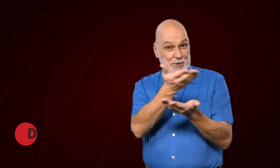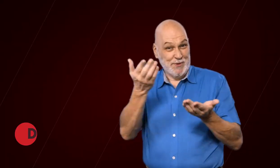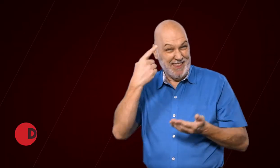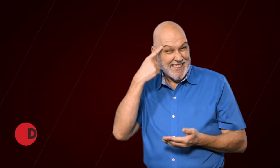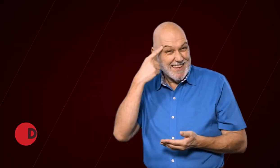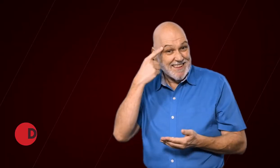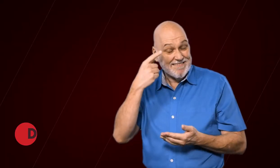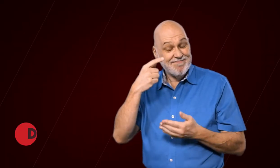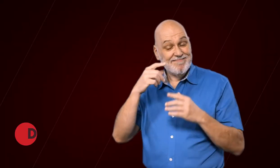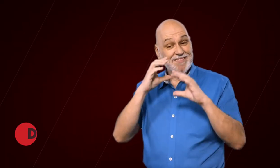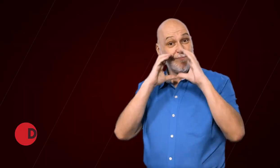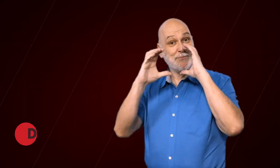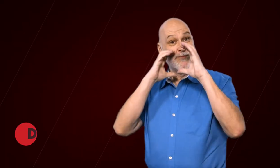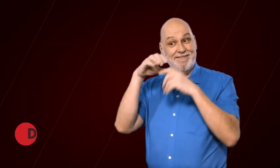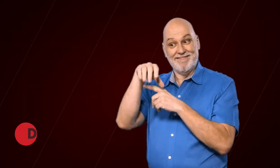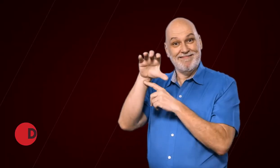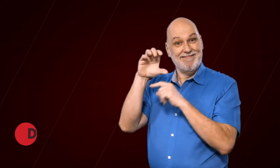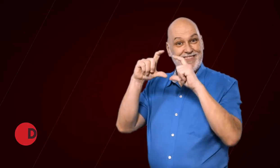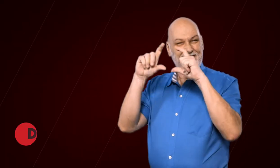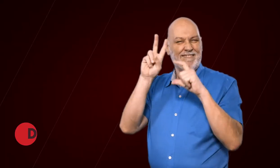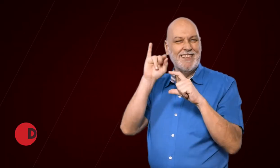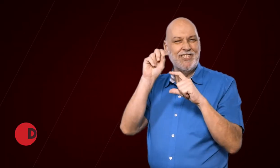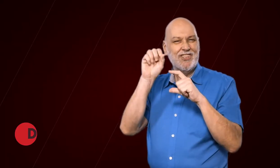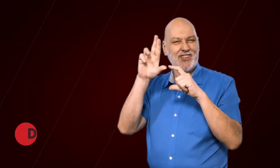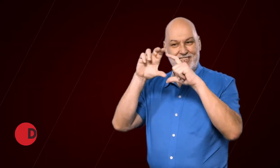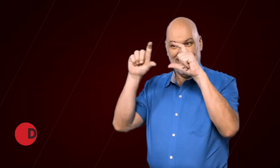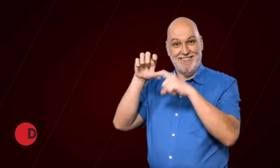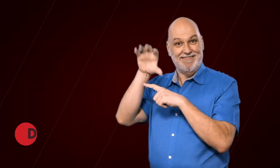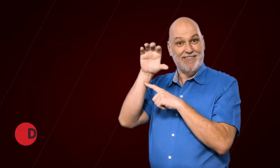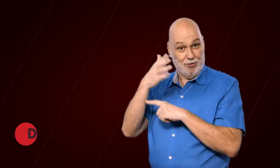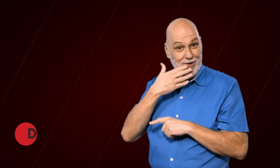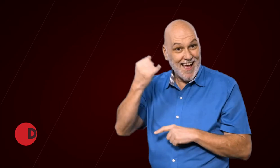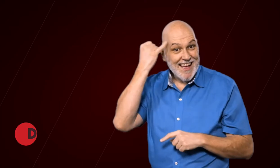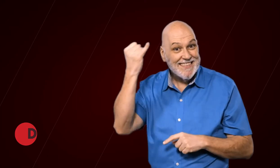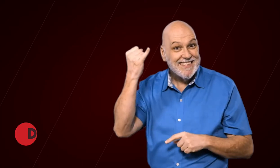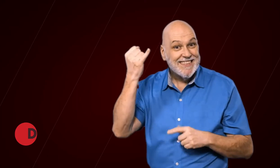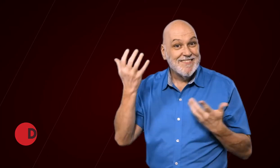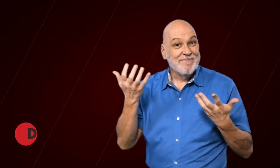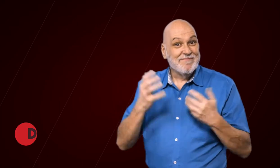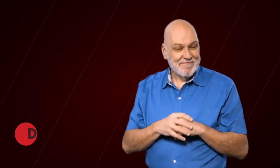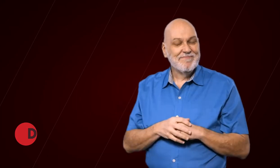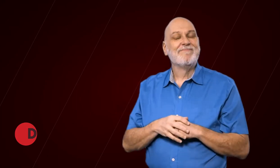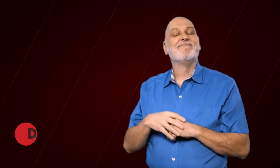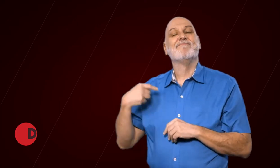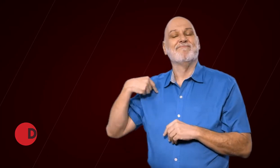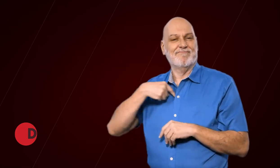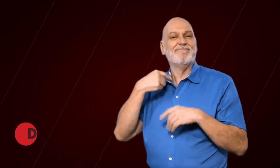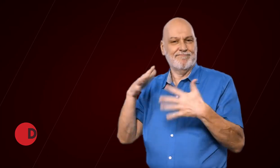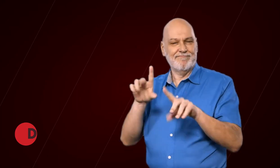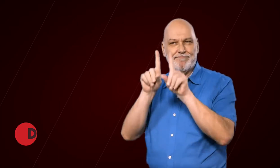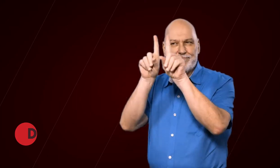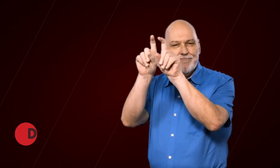[Anselmo]: Do you think this communication or visor card is a good idea?